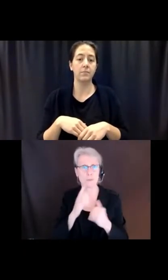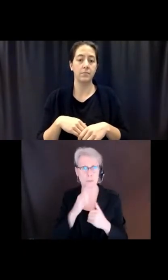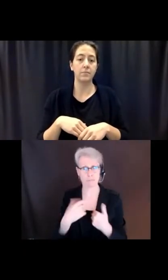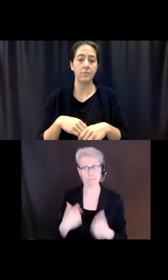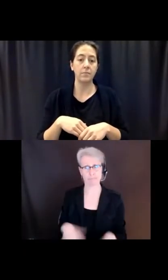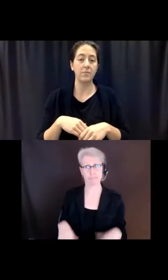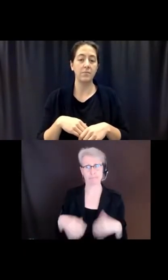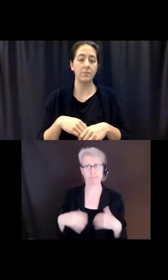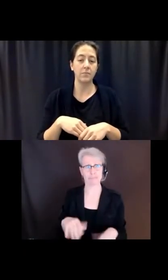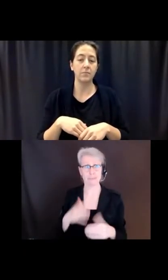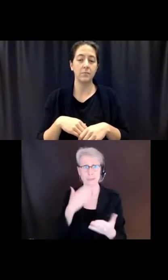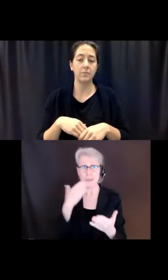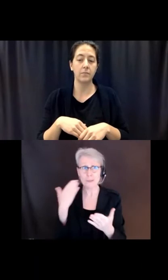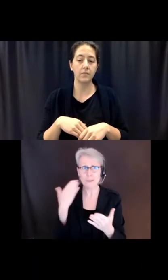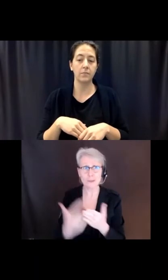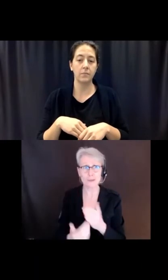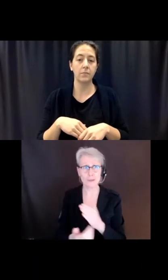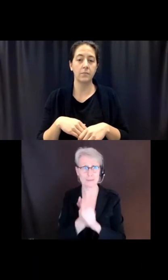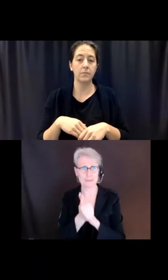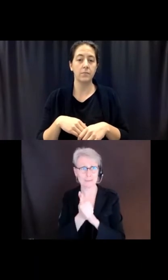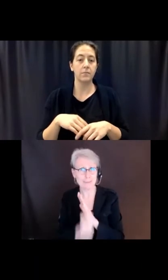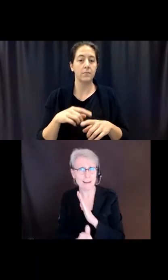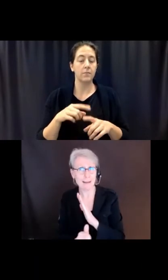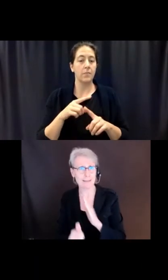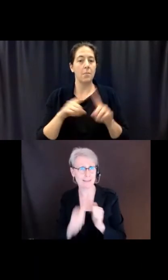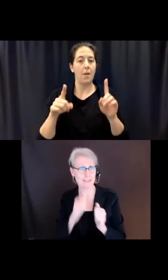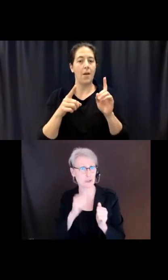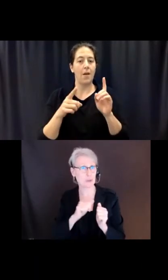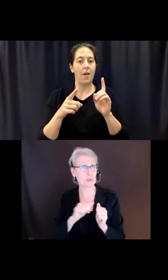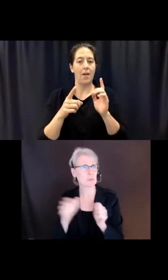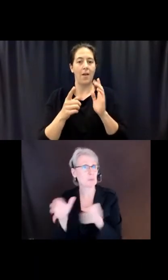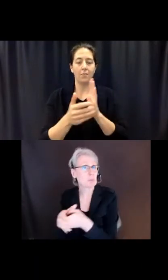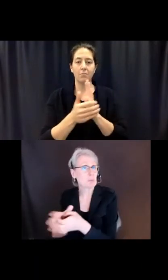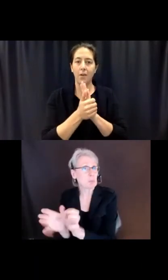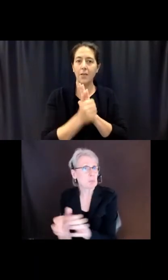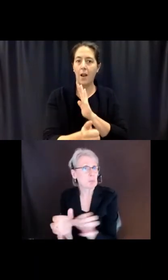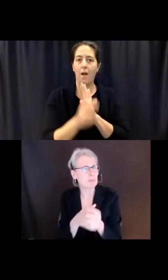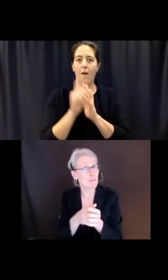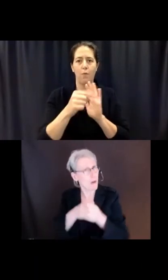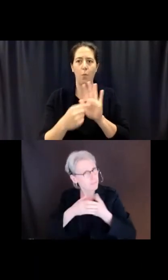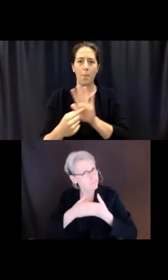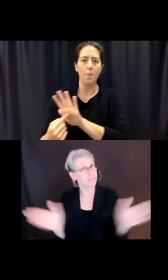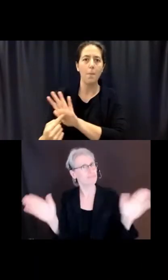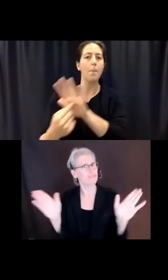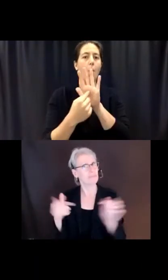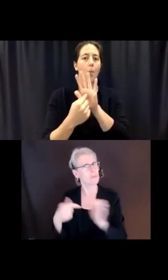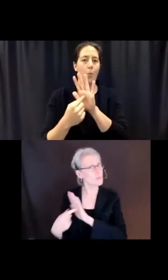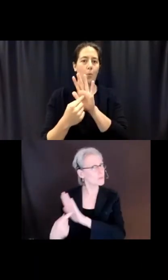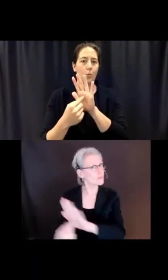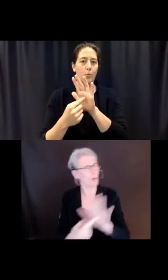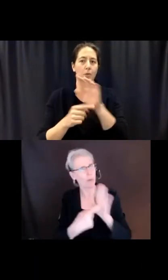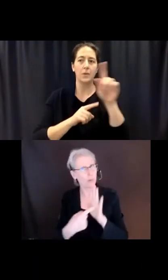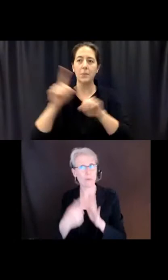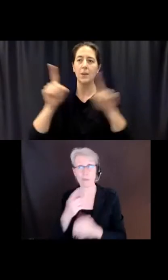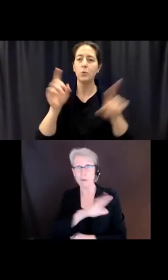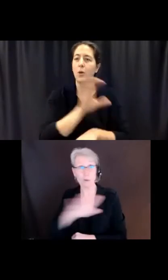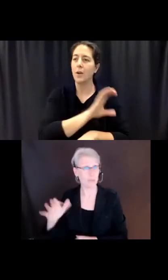TO BE SHOWN ACROSS THE NATION AND IN ALL THE PUBLIC SPACES. SO, YEAH, THAT'S WHAT WE'RE